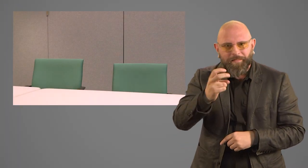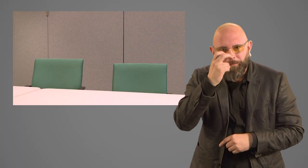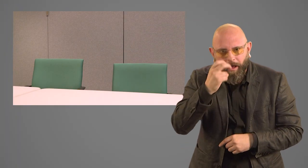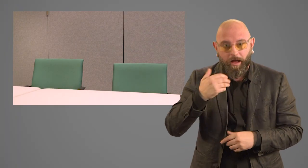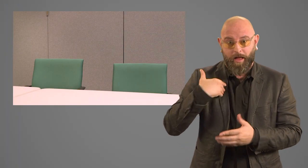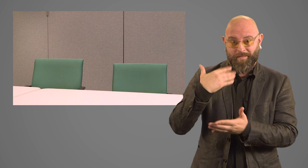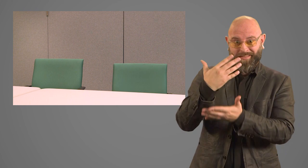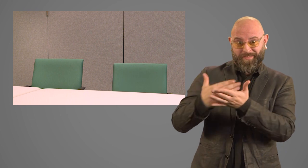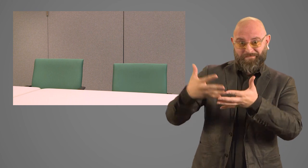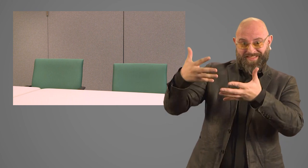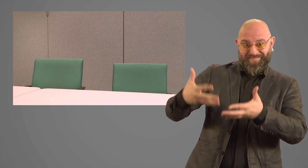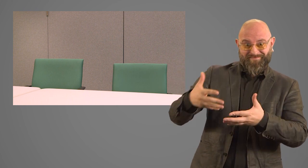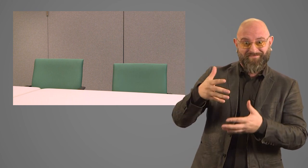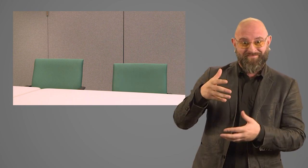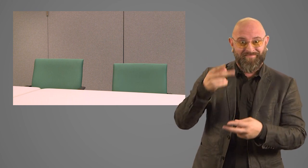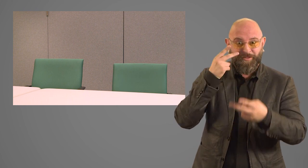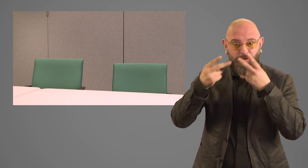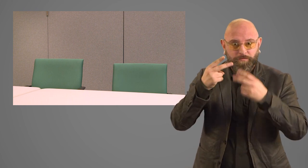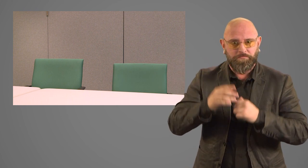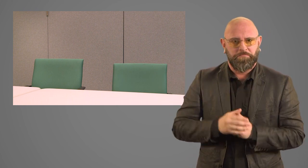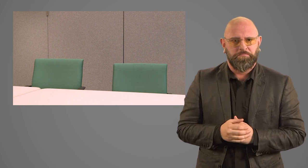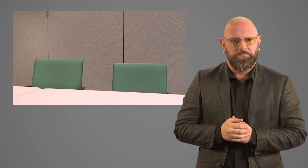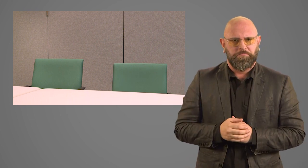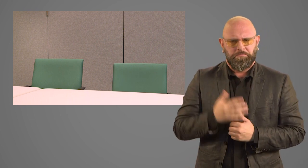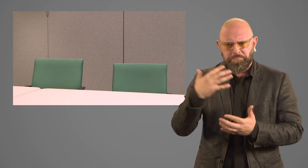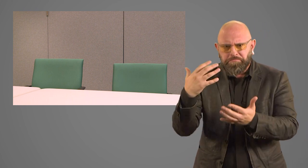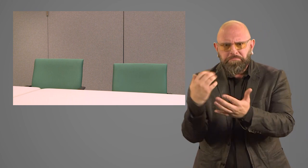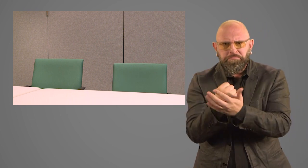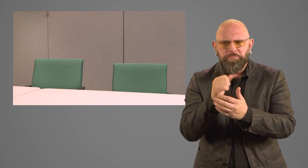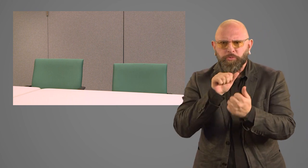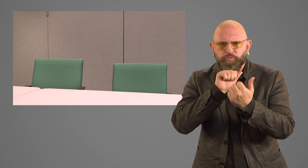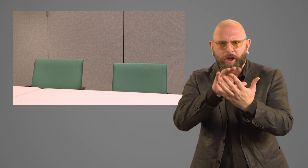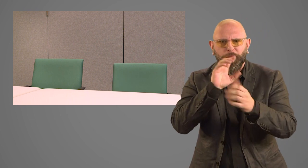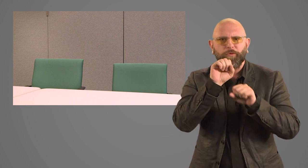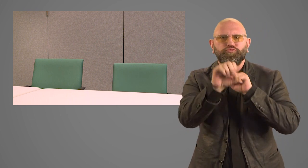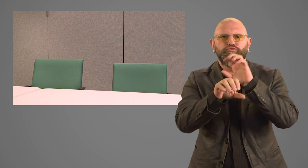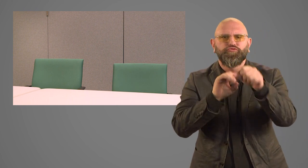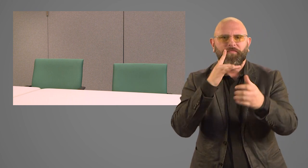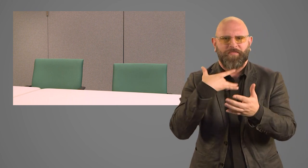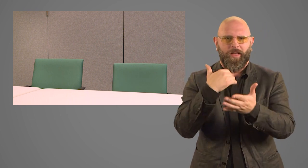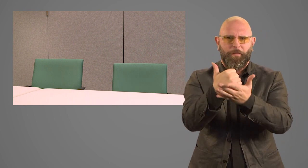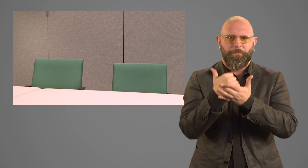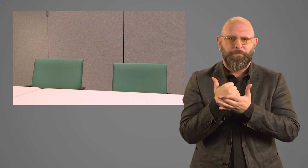Many people who are deafblind have some residual vision.